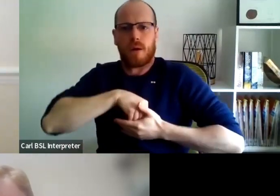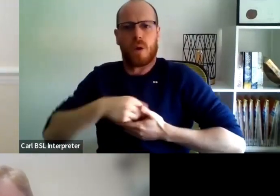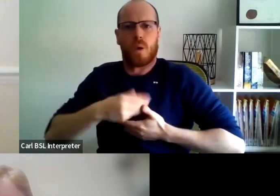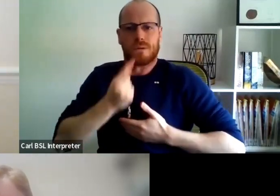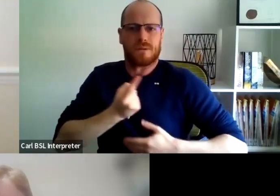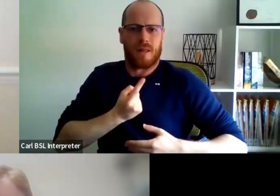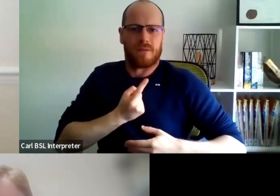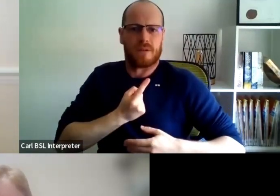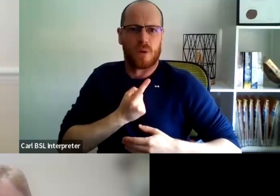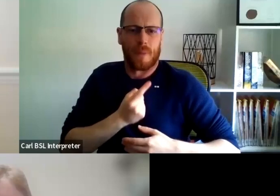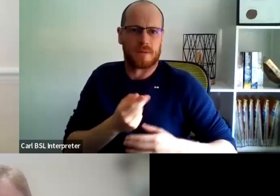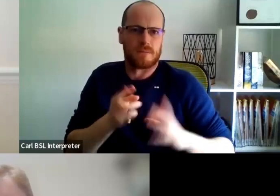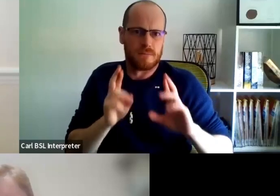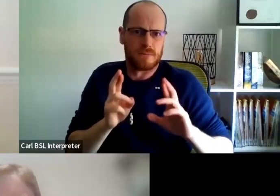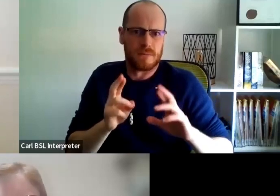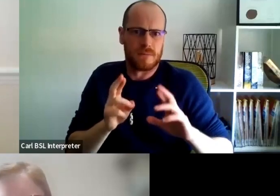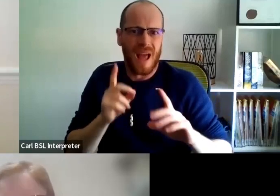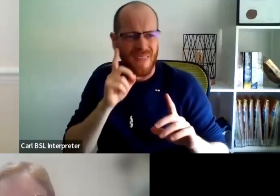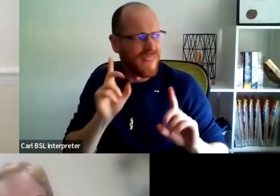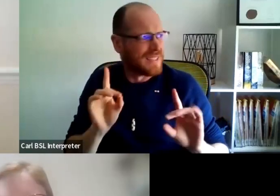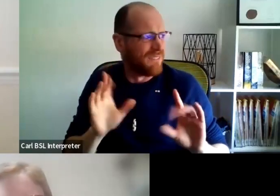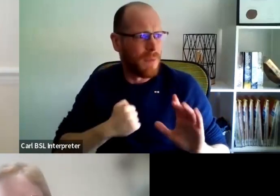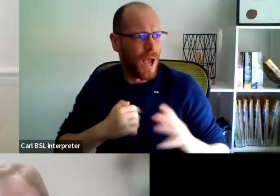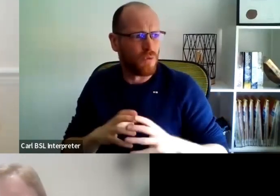that's kind of everything, I don't know if anybody wants to add to that, but yeah I thought that that